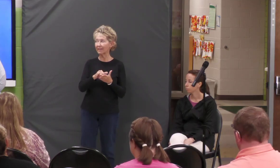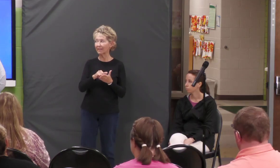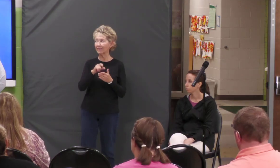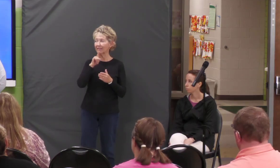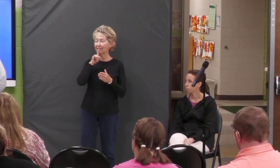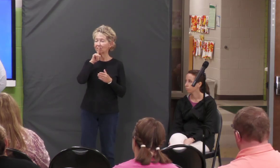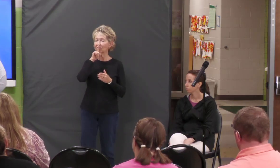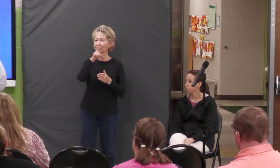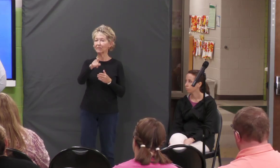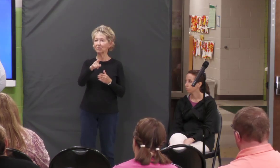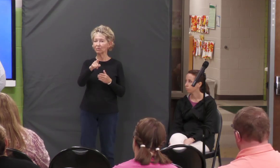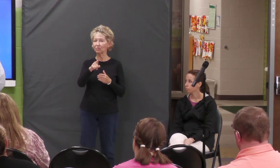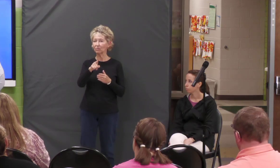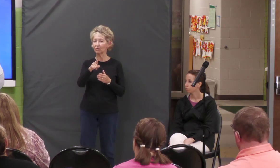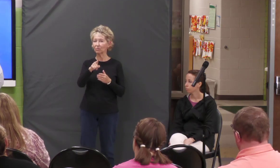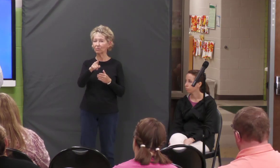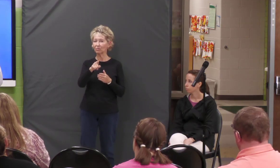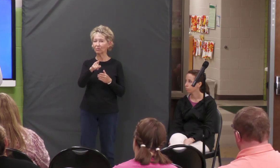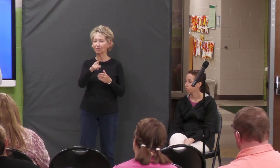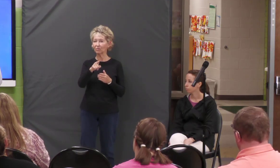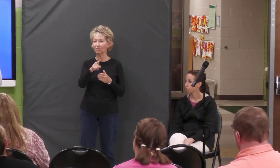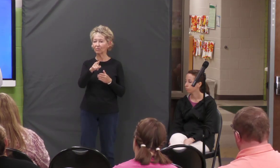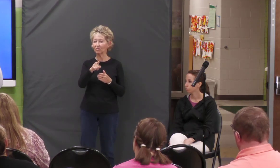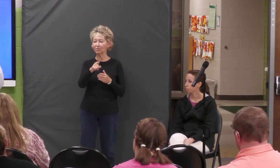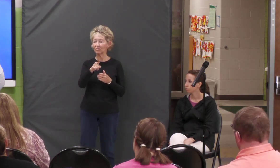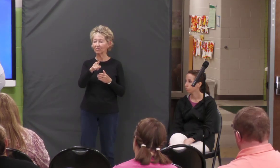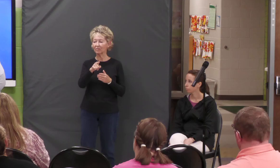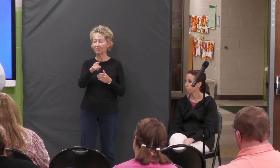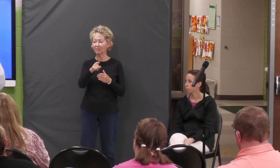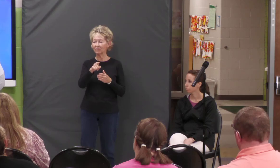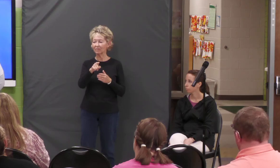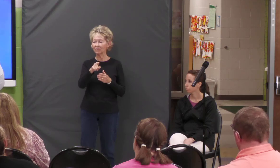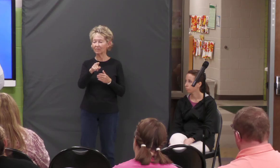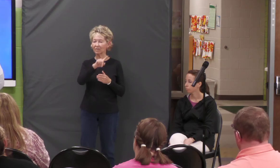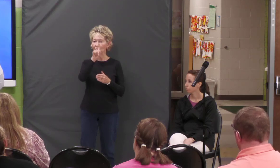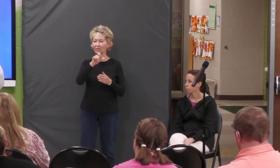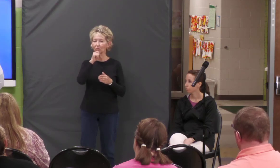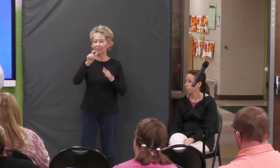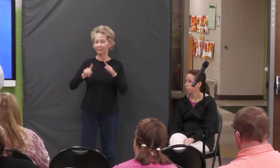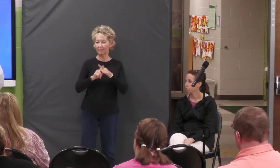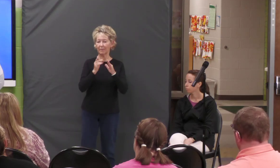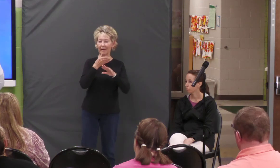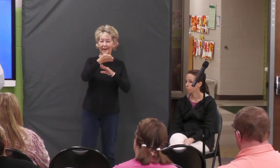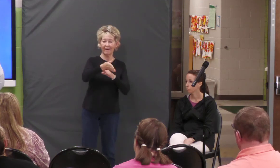be wouldn't some kind of question be raised up you know after after funds are raised for